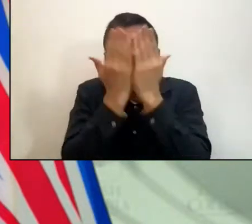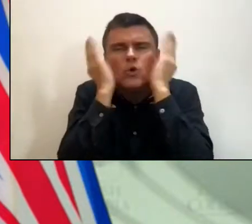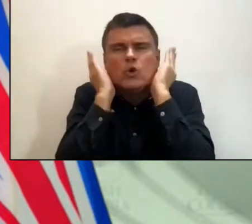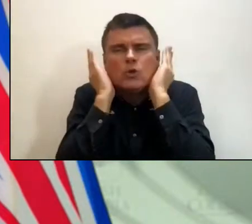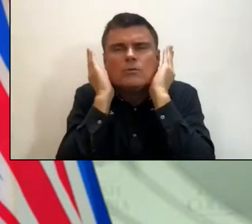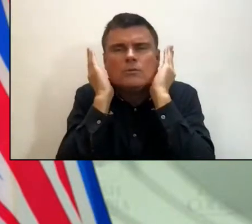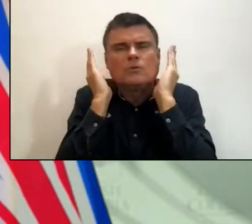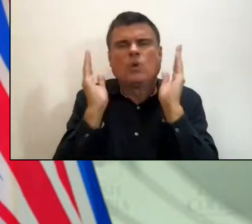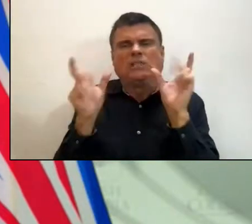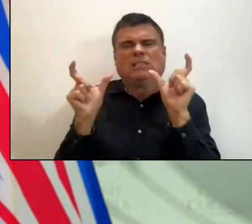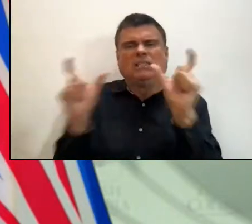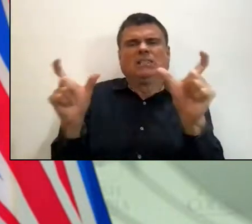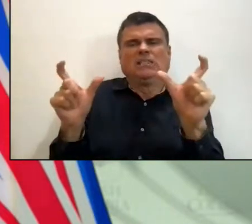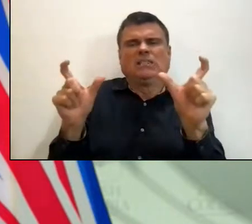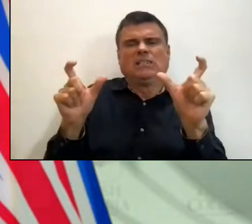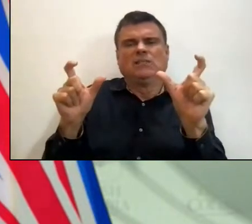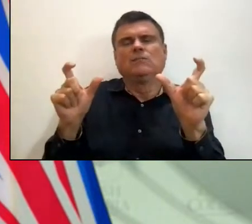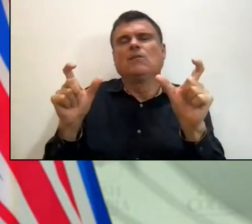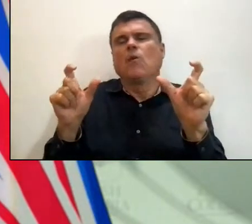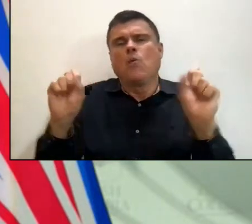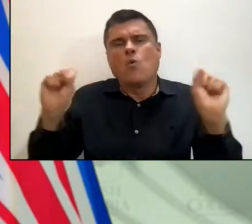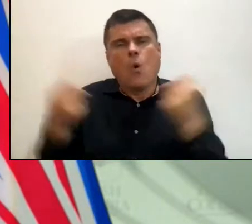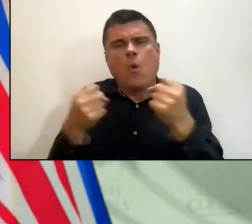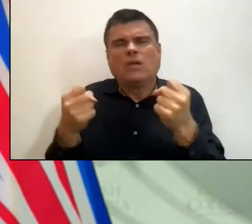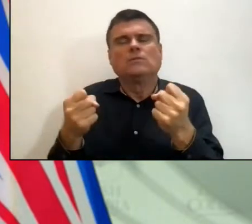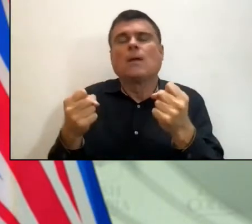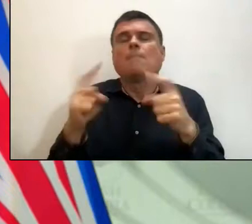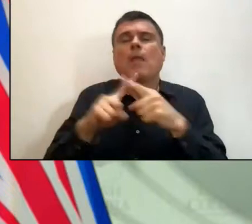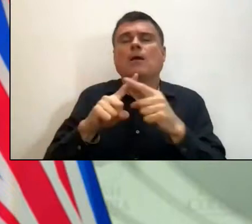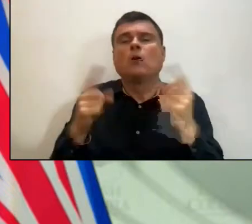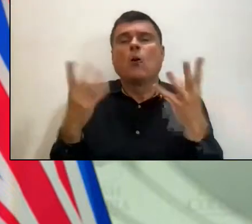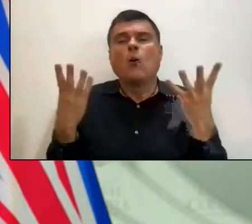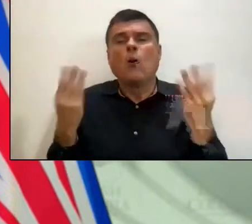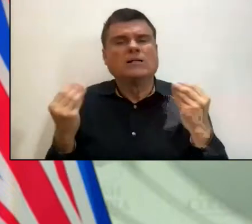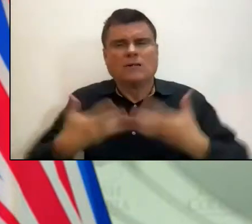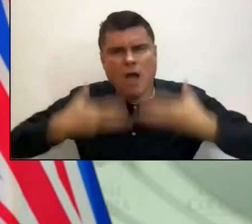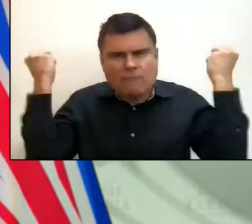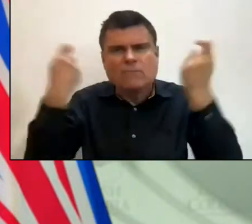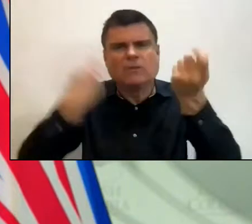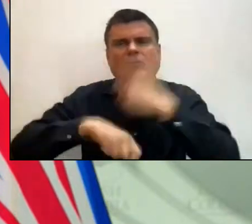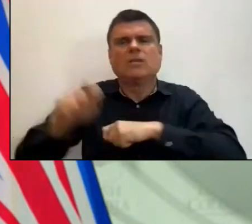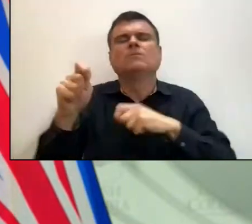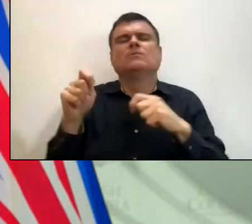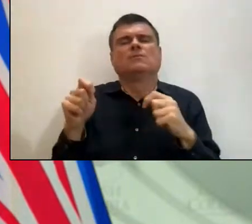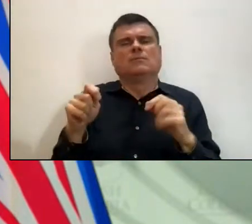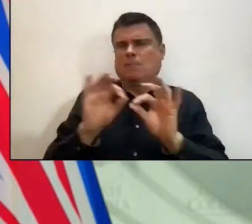communities together tough both the recenstorms and the ongoing pandemic